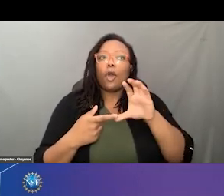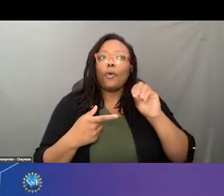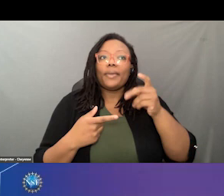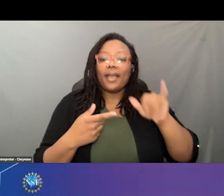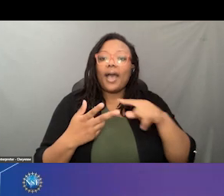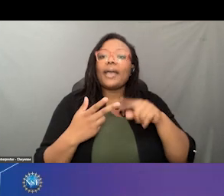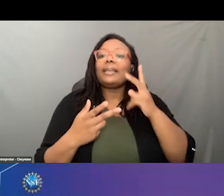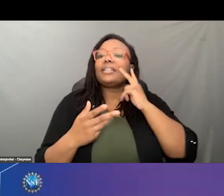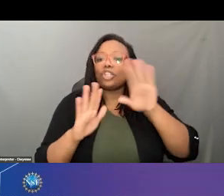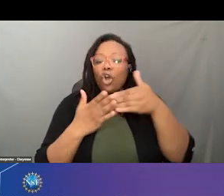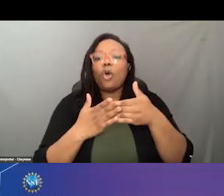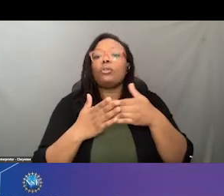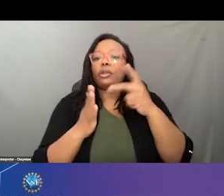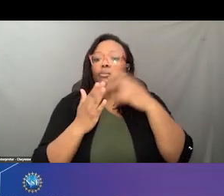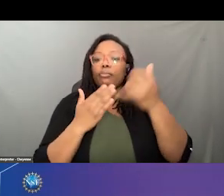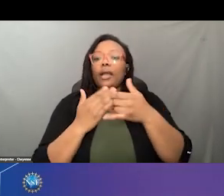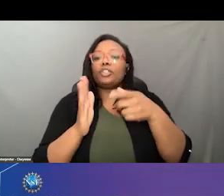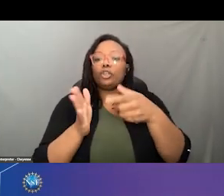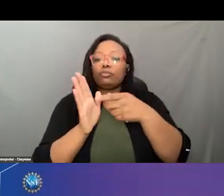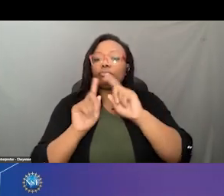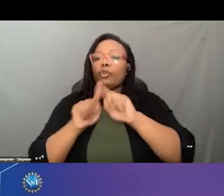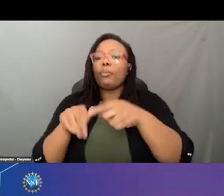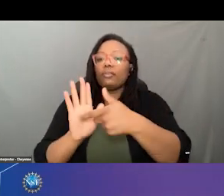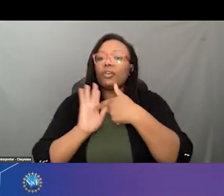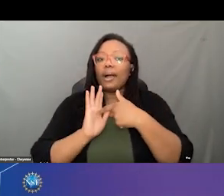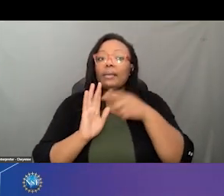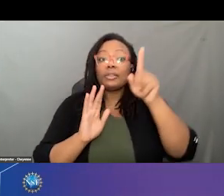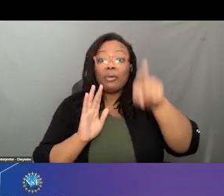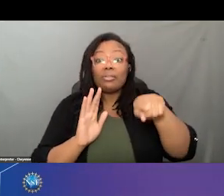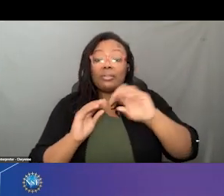and see all of their project reporting requirements so that none of this should be --